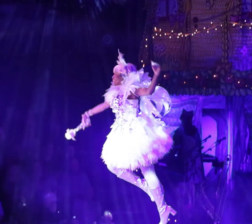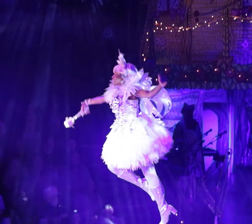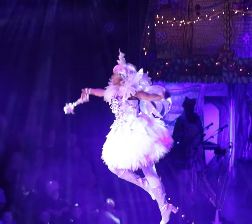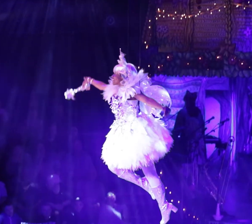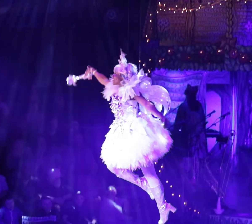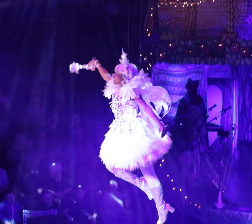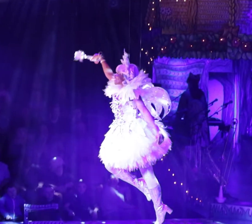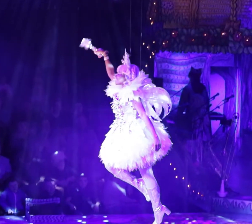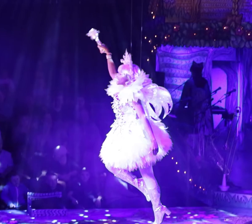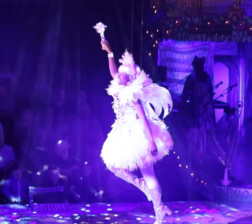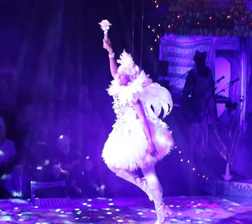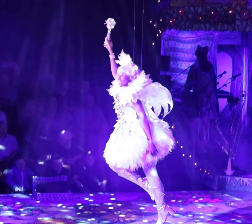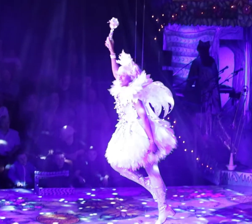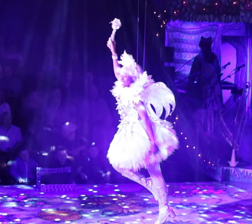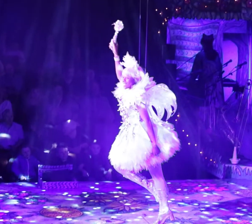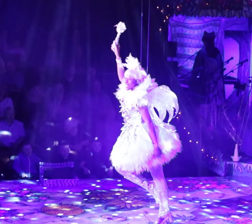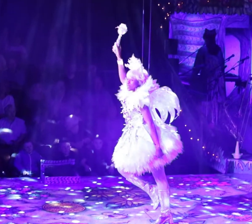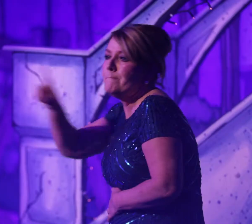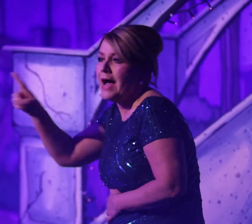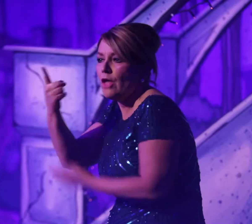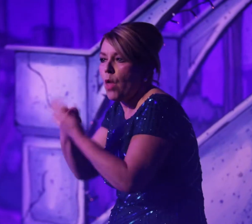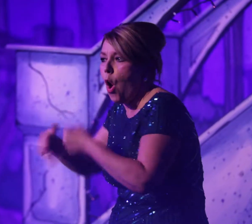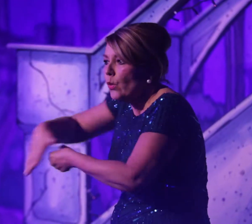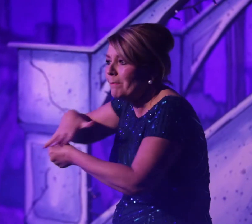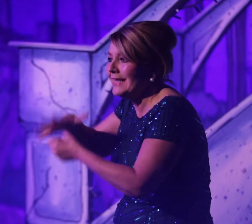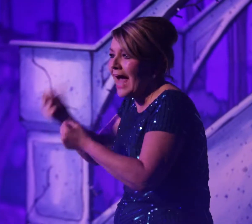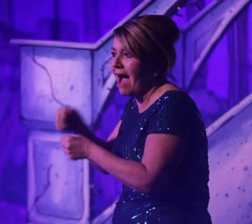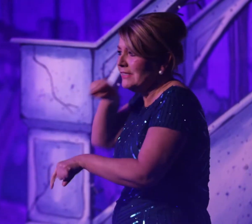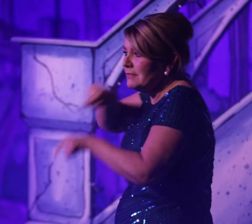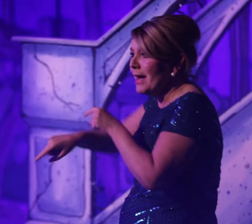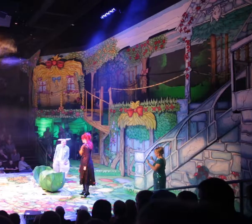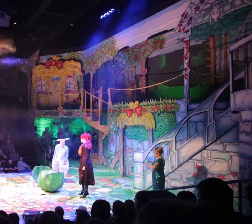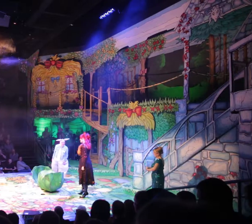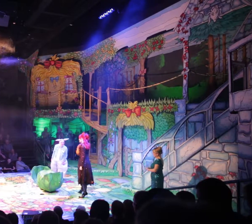the script and the production beforehand and liaise with the production team throughout the process, ensuring that any